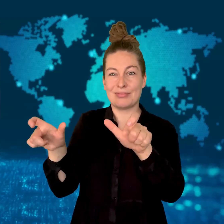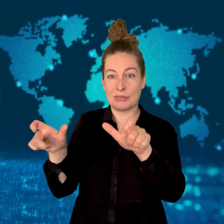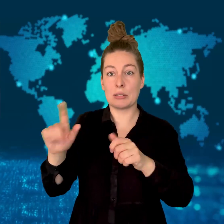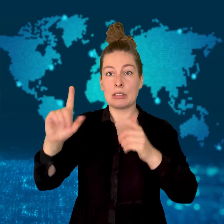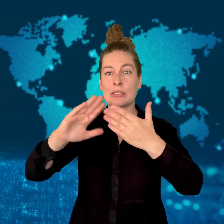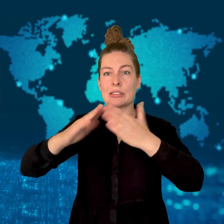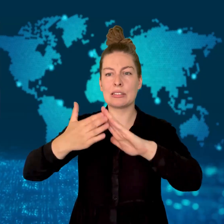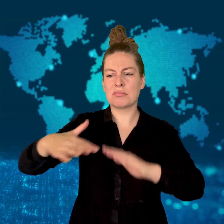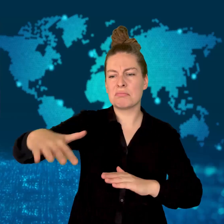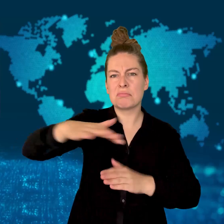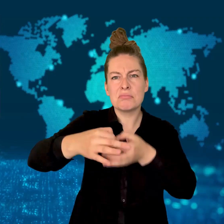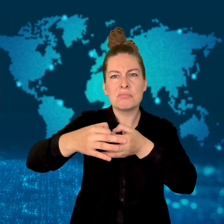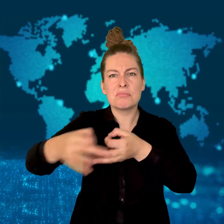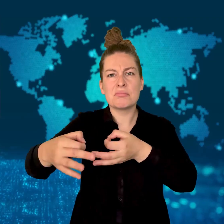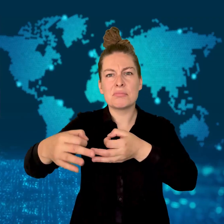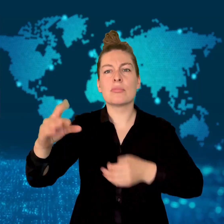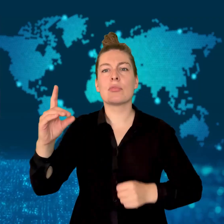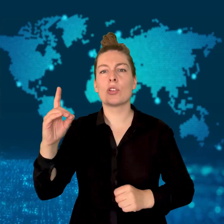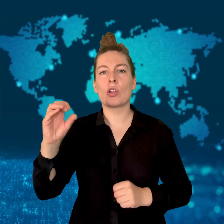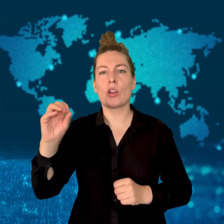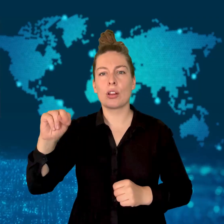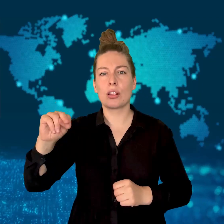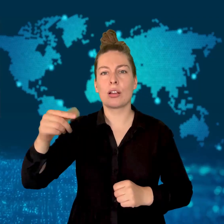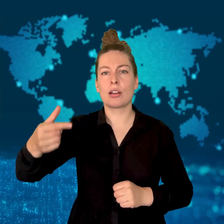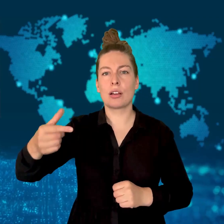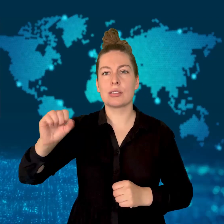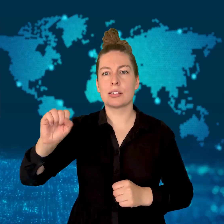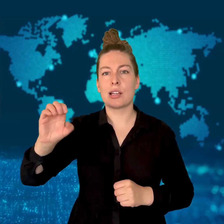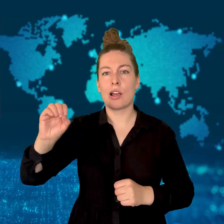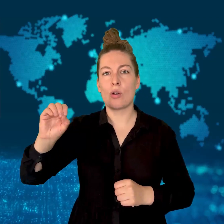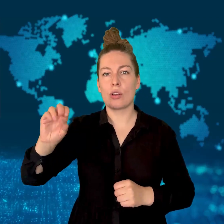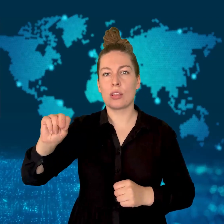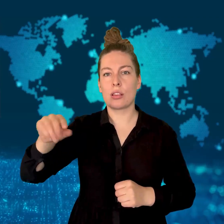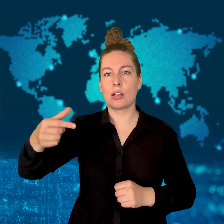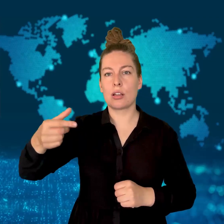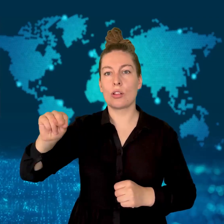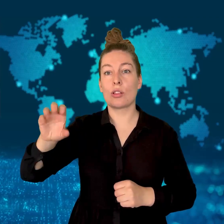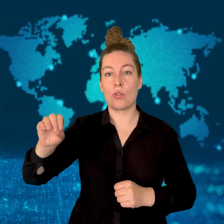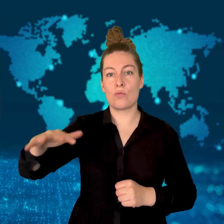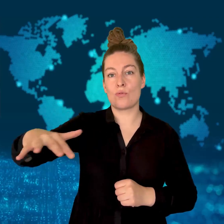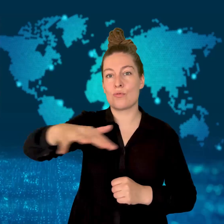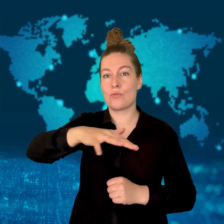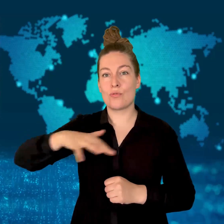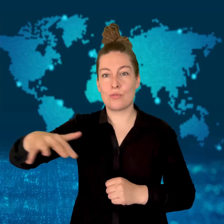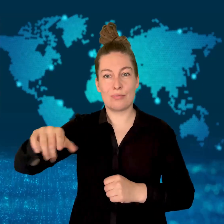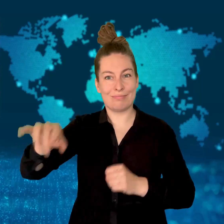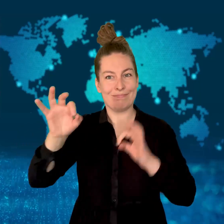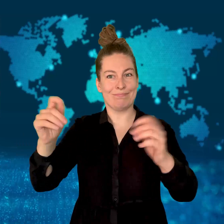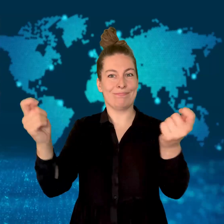These trucks prevented the festival's organizers from entering